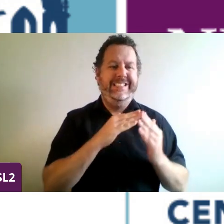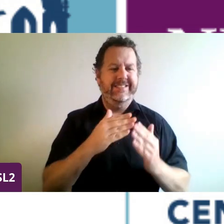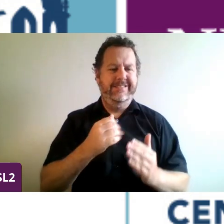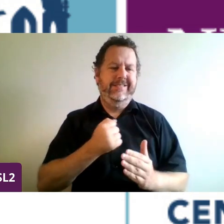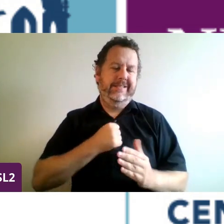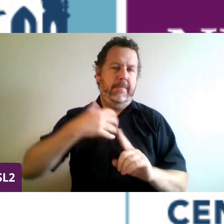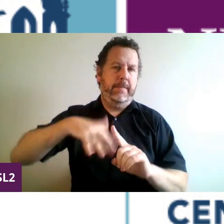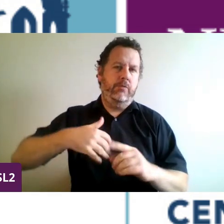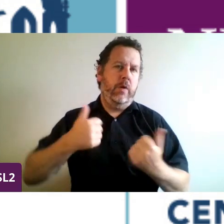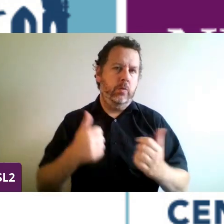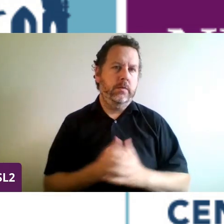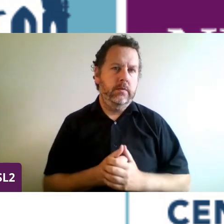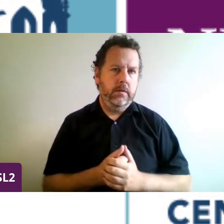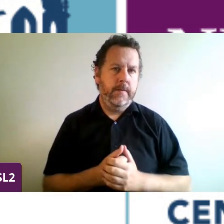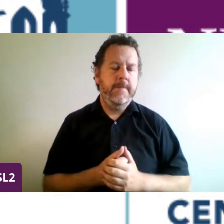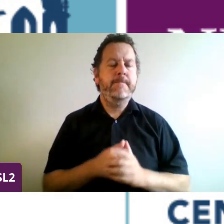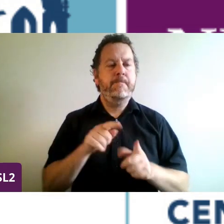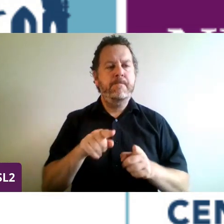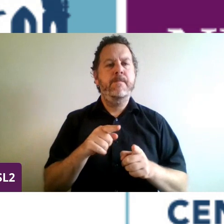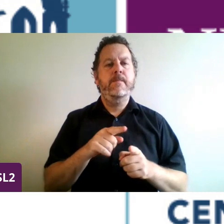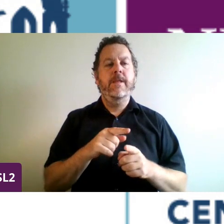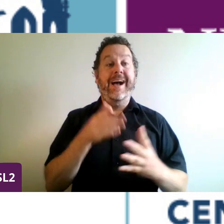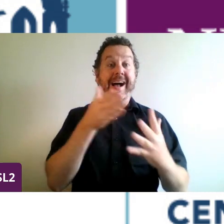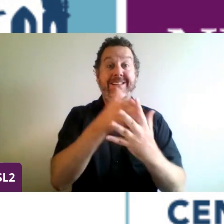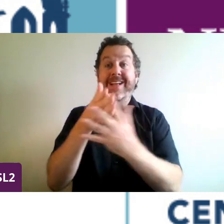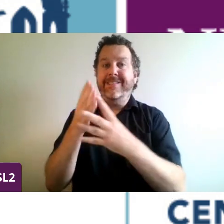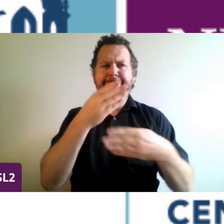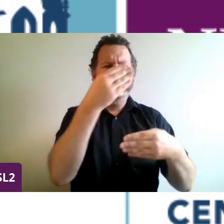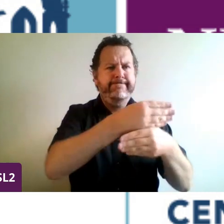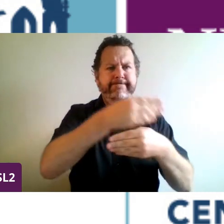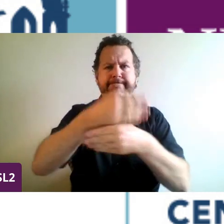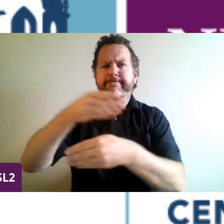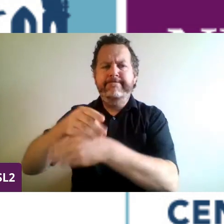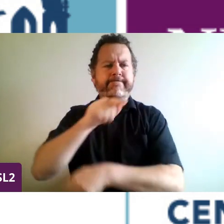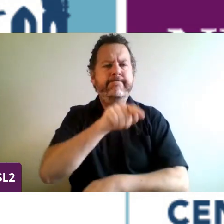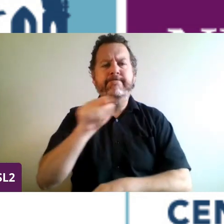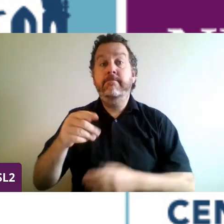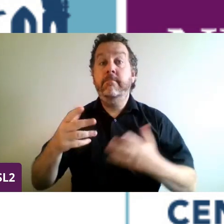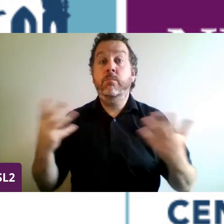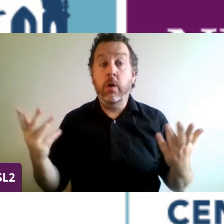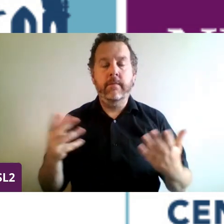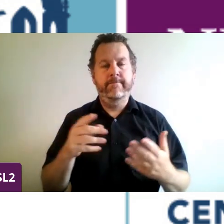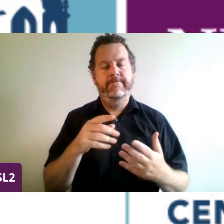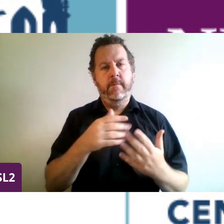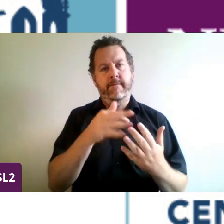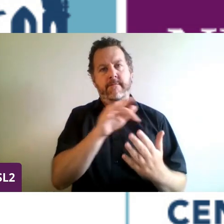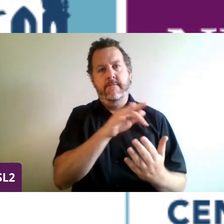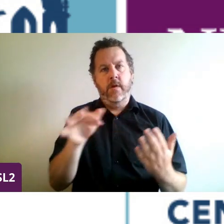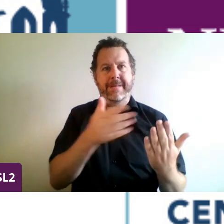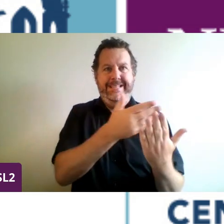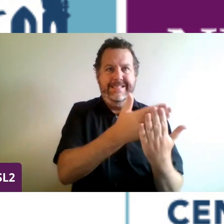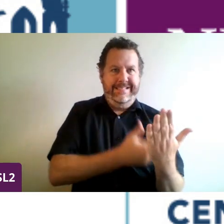the legal and policy fronts as they relate culturally , cultural material protected by IP.